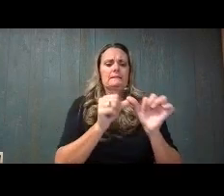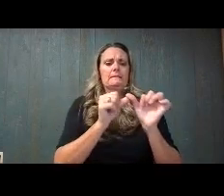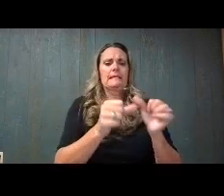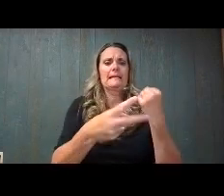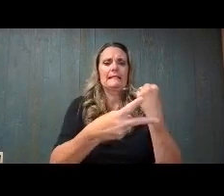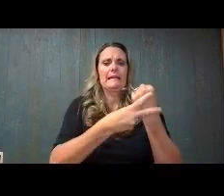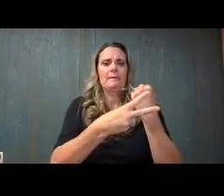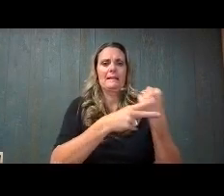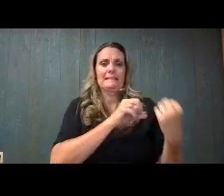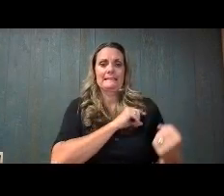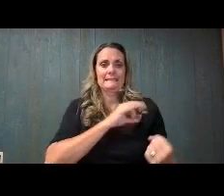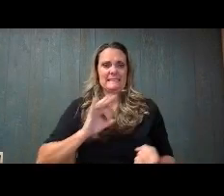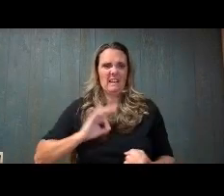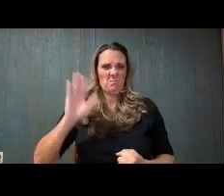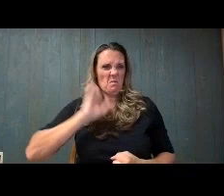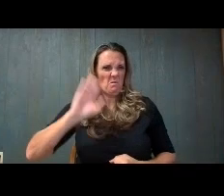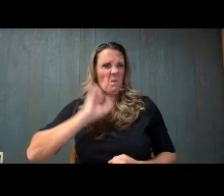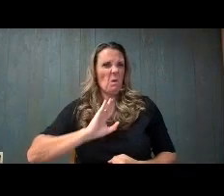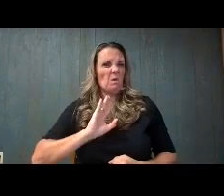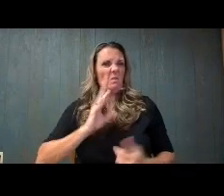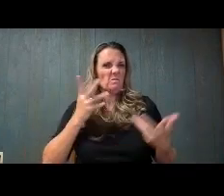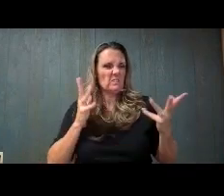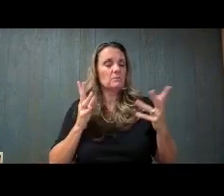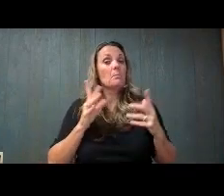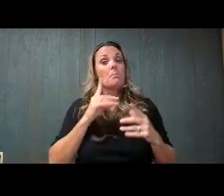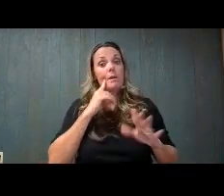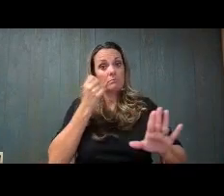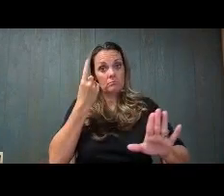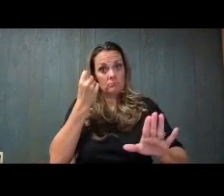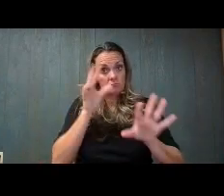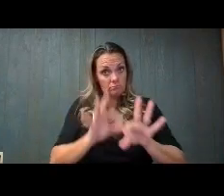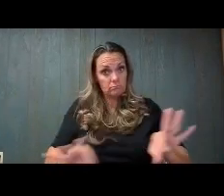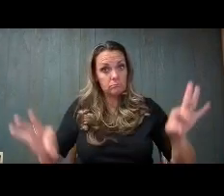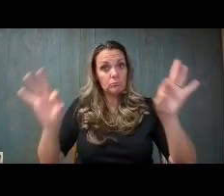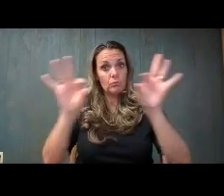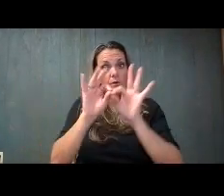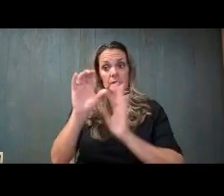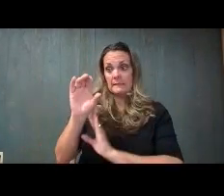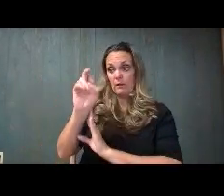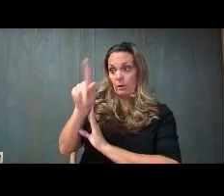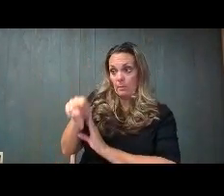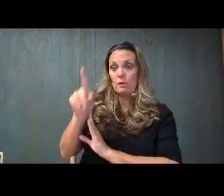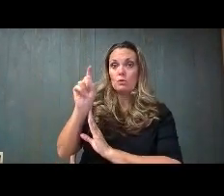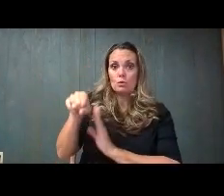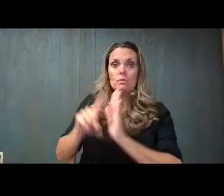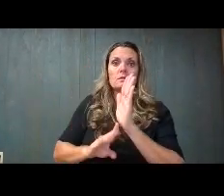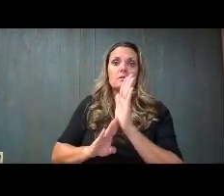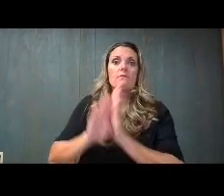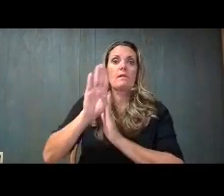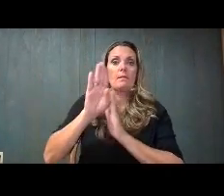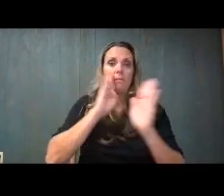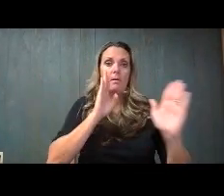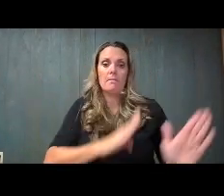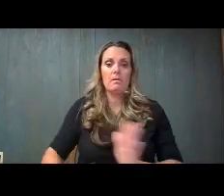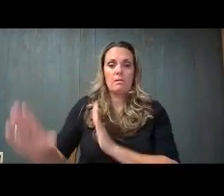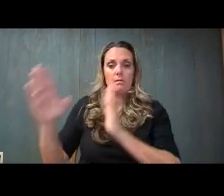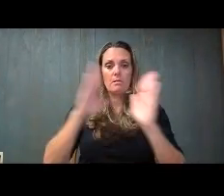earlier in the training, but it is important for this to to develop a thought out plan to not only recruit